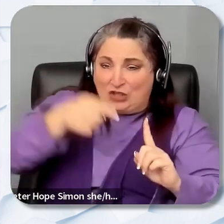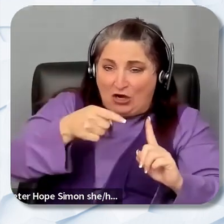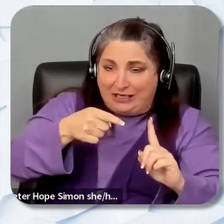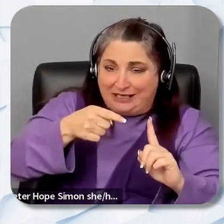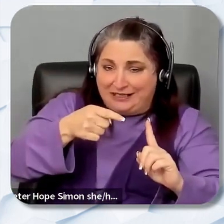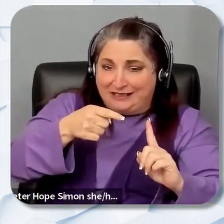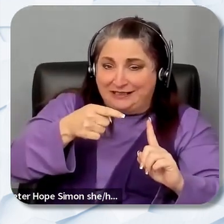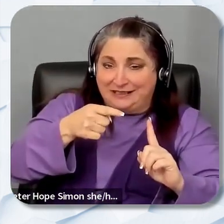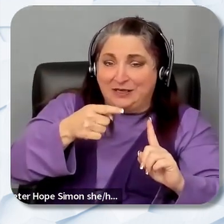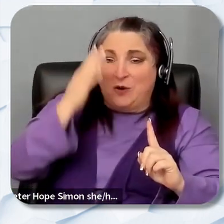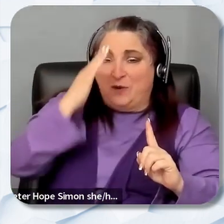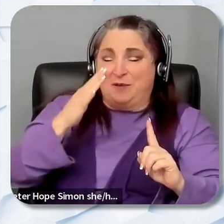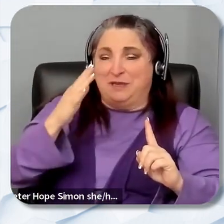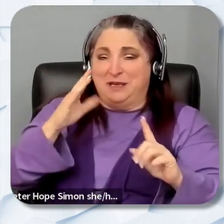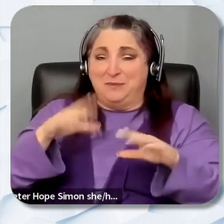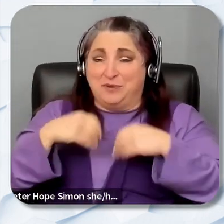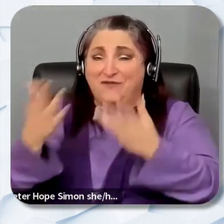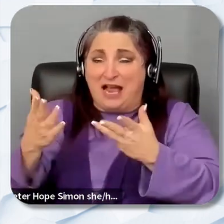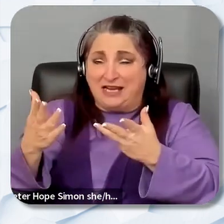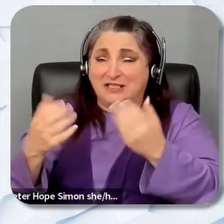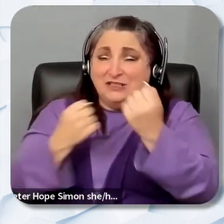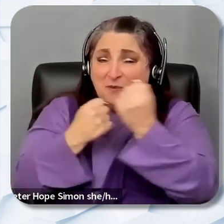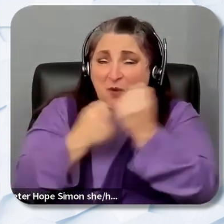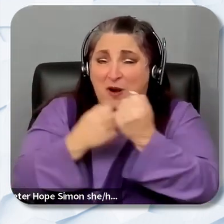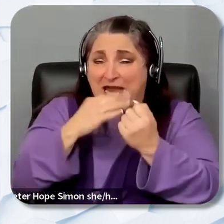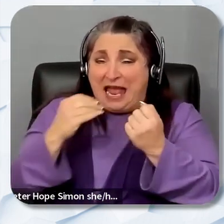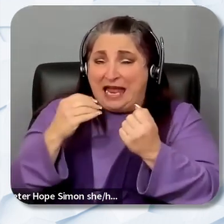be provided support and assistance. But their engagement might be just a little bit more